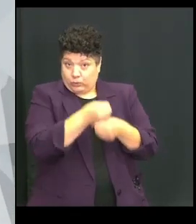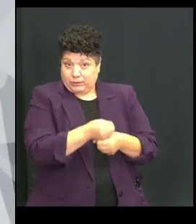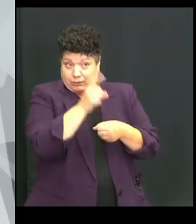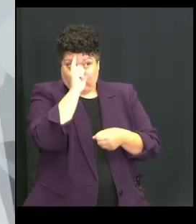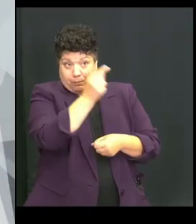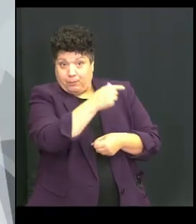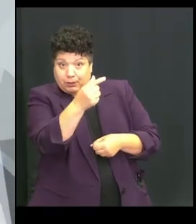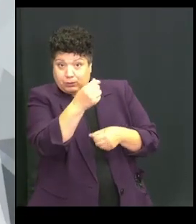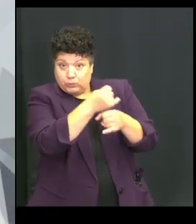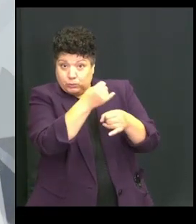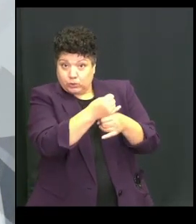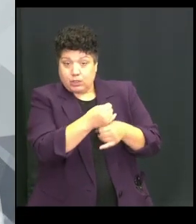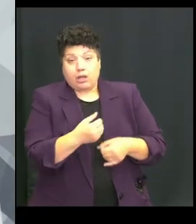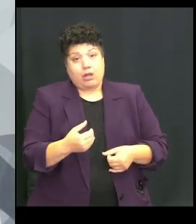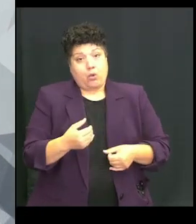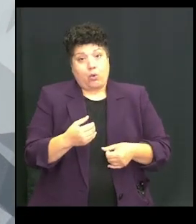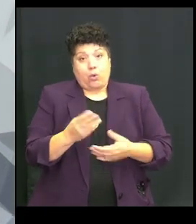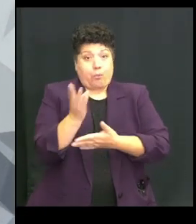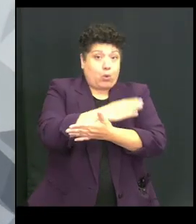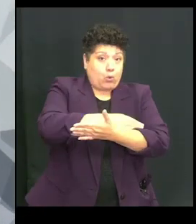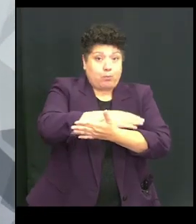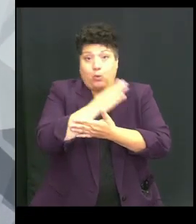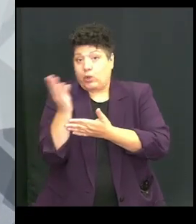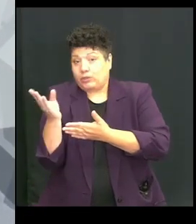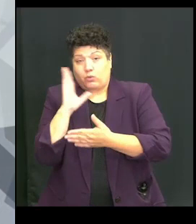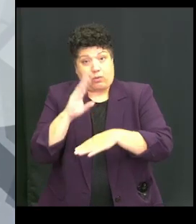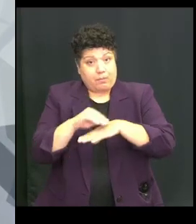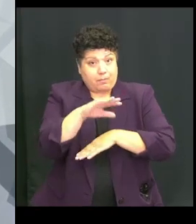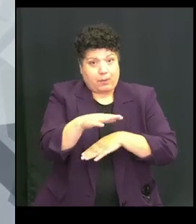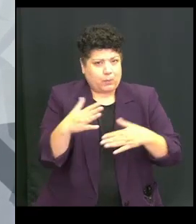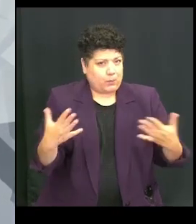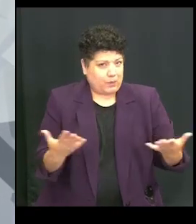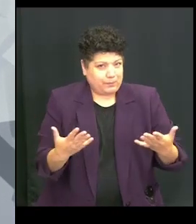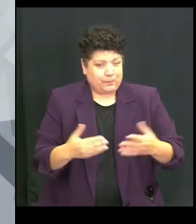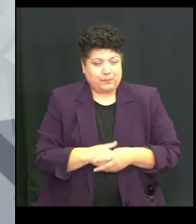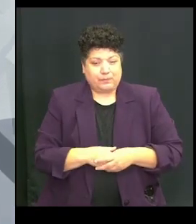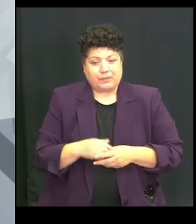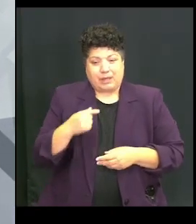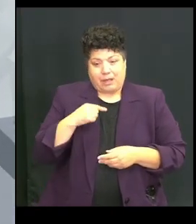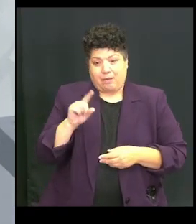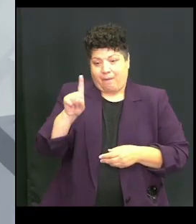and also polarization in Canada? And maybe Scott, I'll throw that to you first.